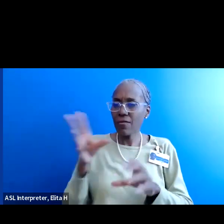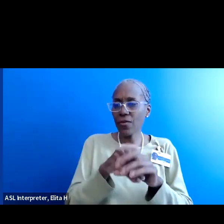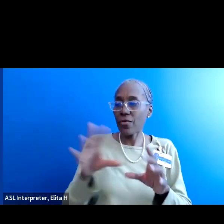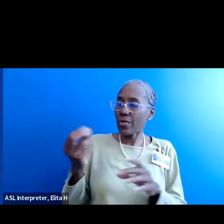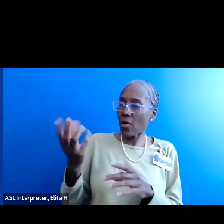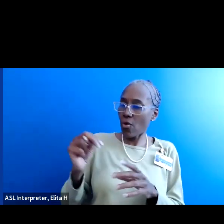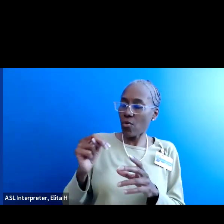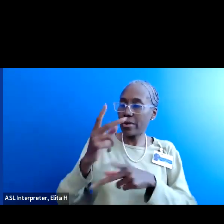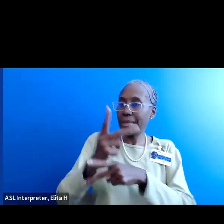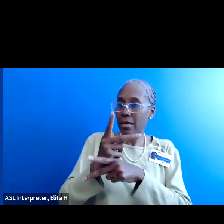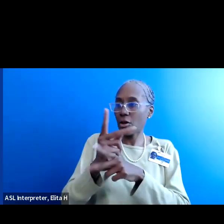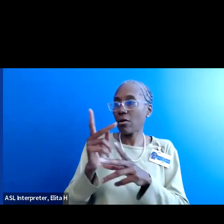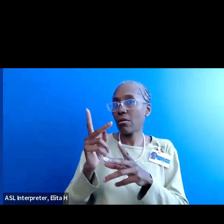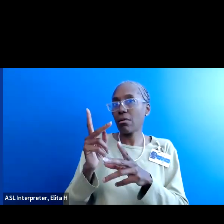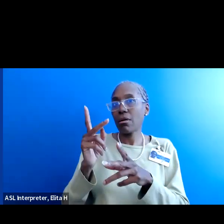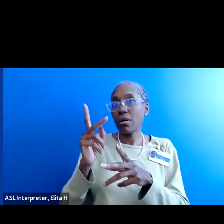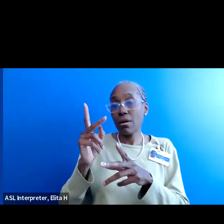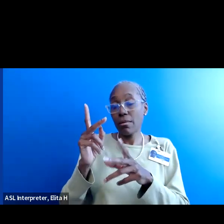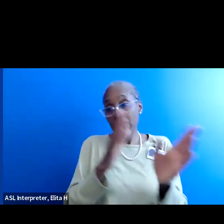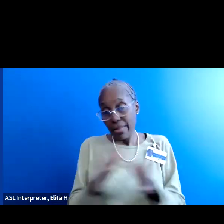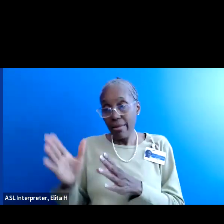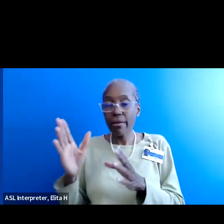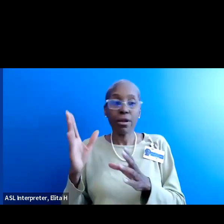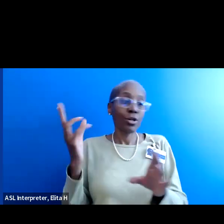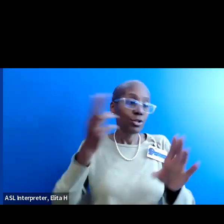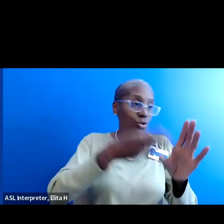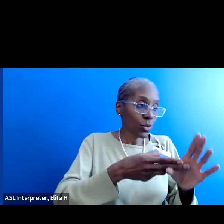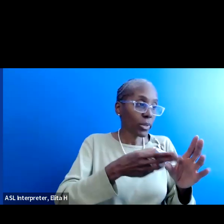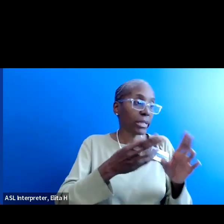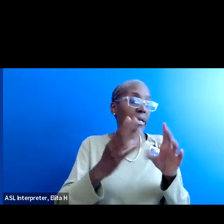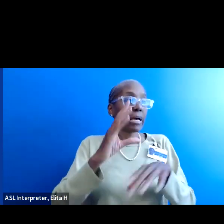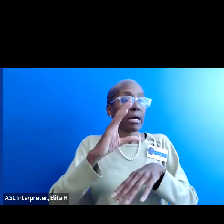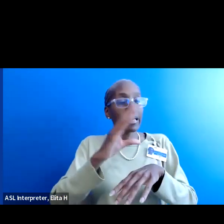plan, join resident councils, provide feedback on daily life in the